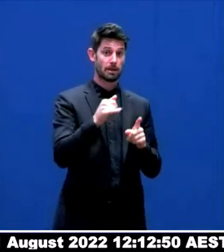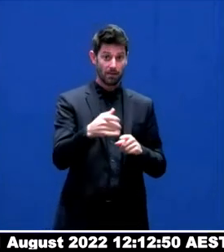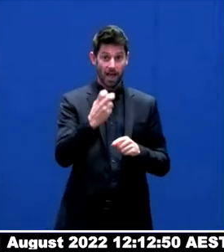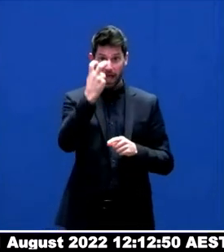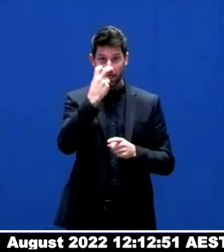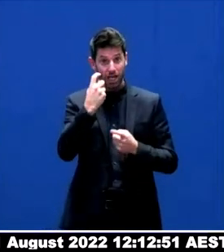child, for example.